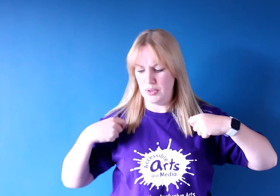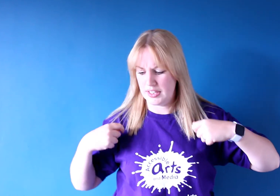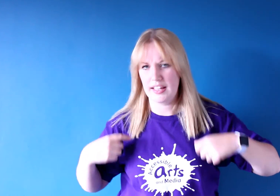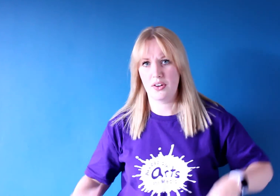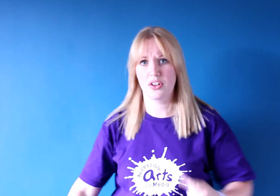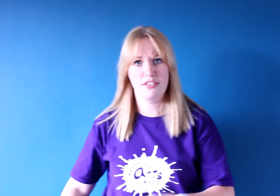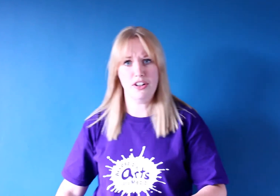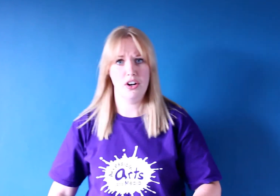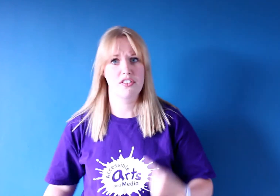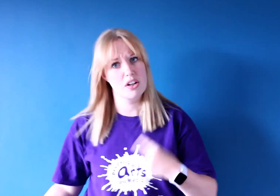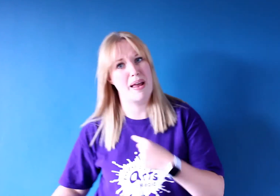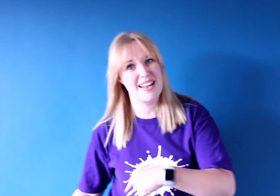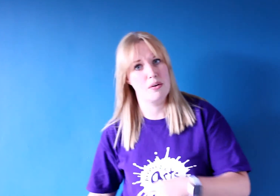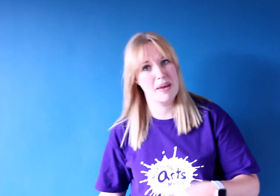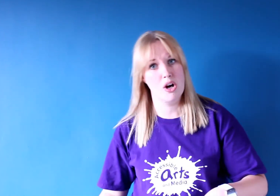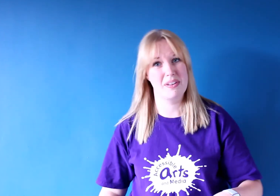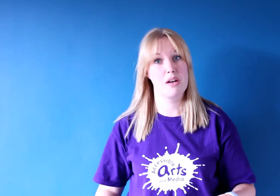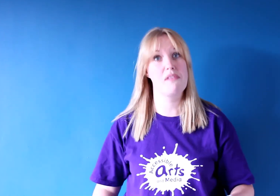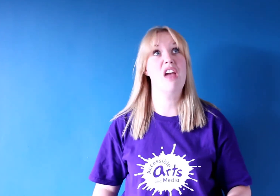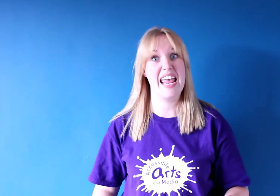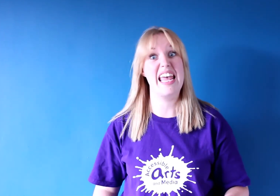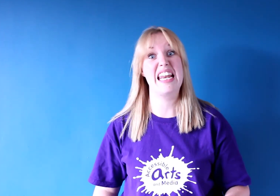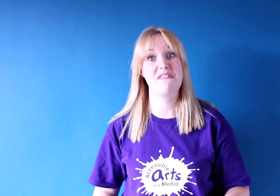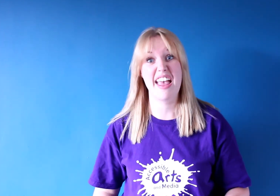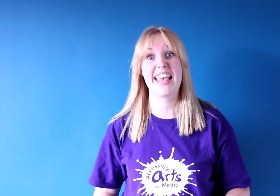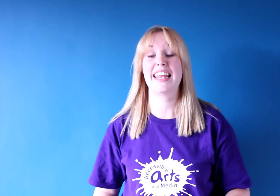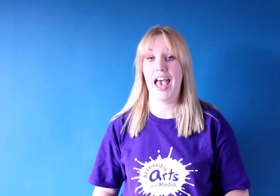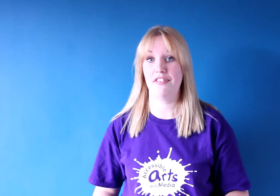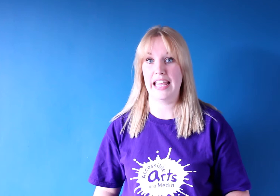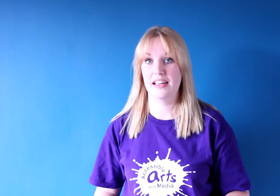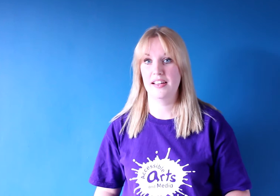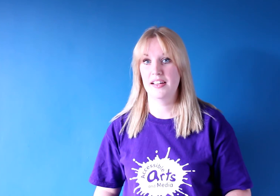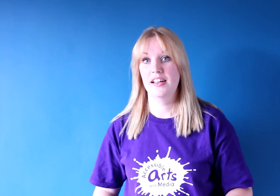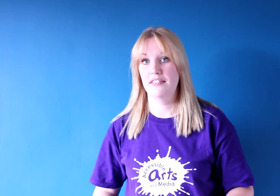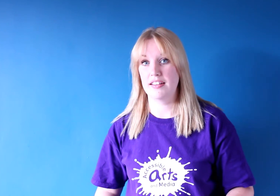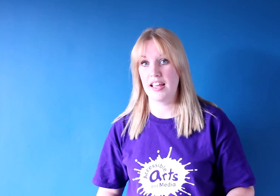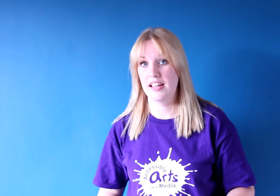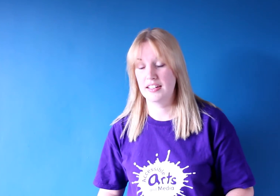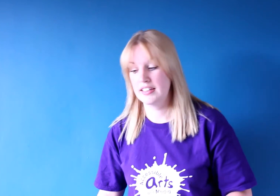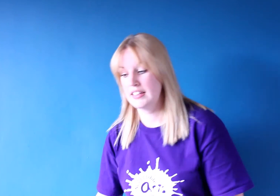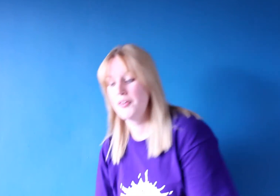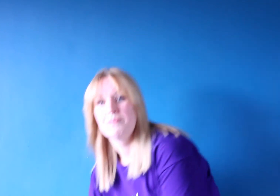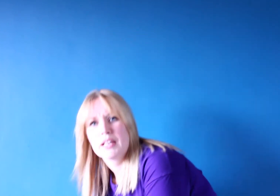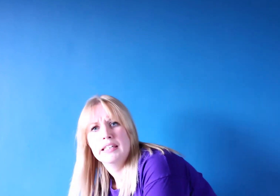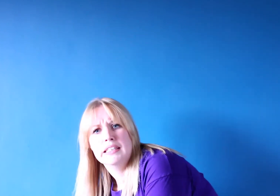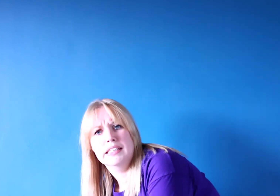what do you think? So it’s on the floor, you’ve got to bend down and pick it up, it’s going to be really really heavy. Ready?